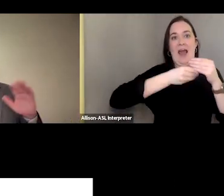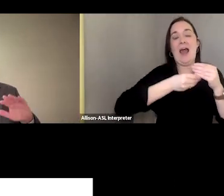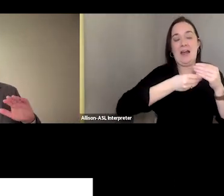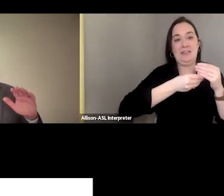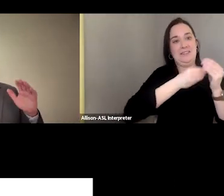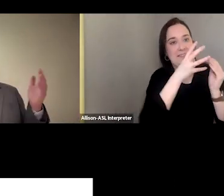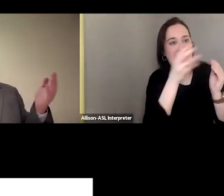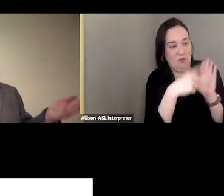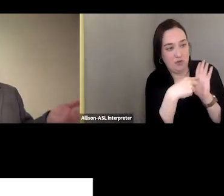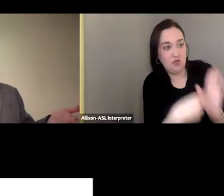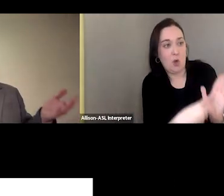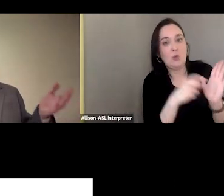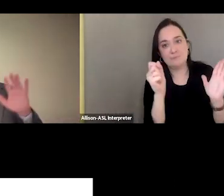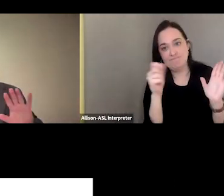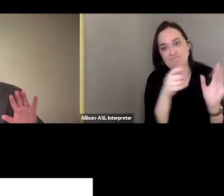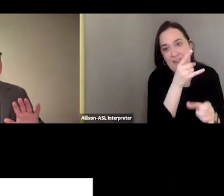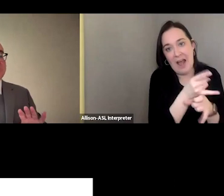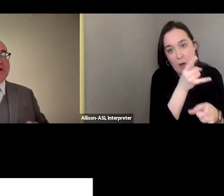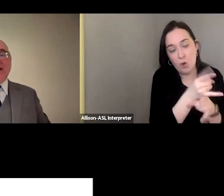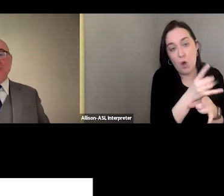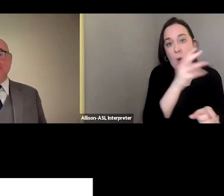that alcohol and, and sports betting are connected with one another.